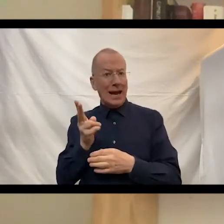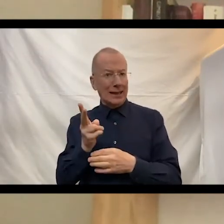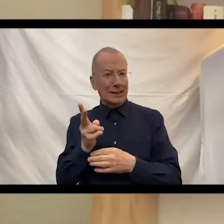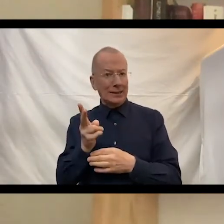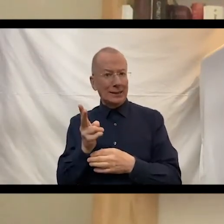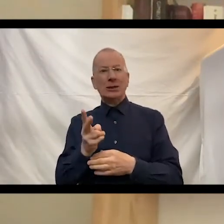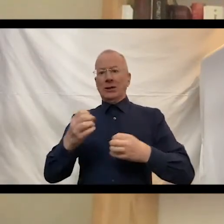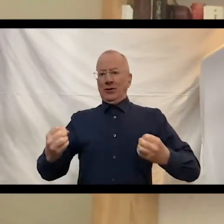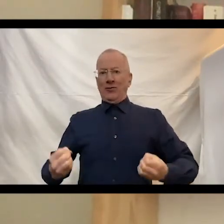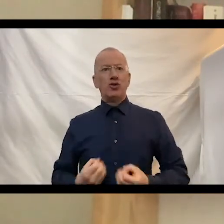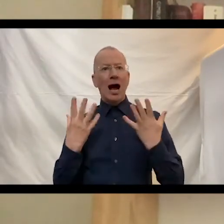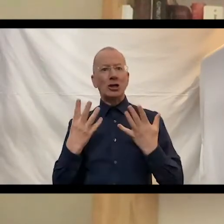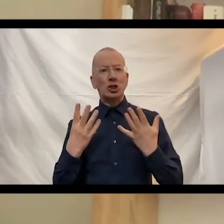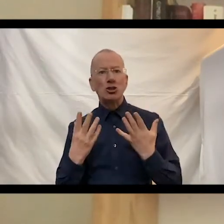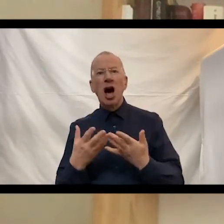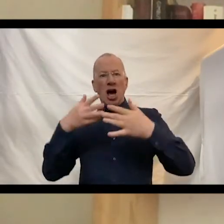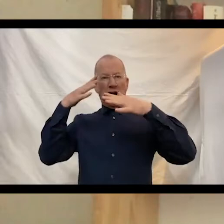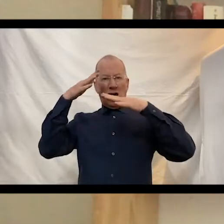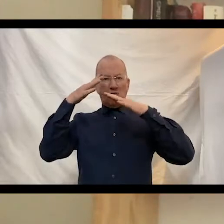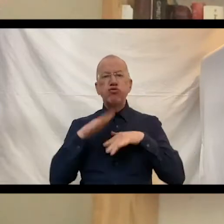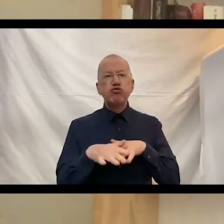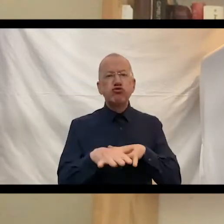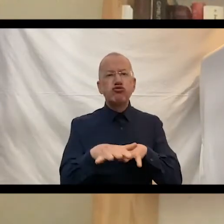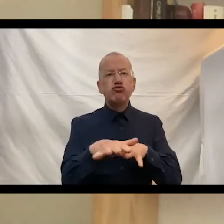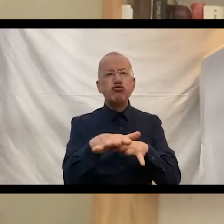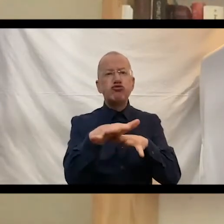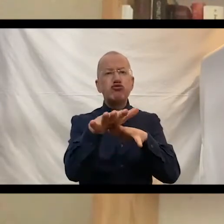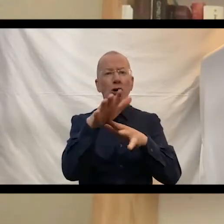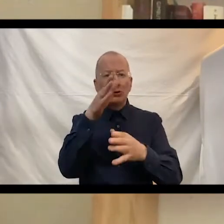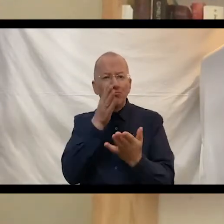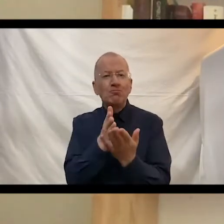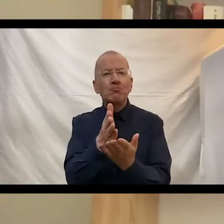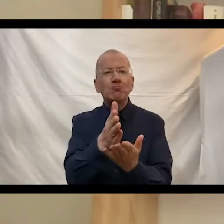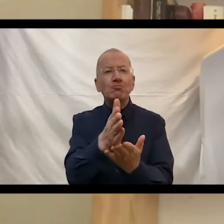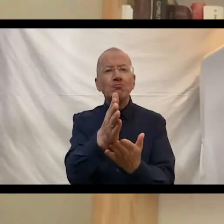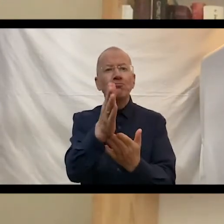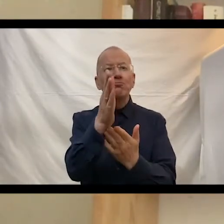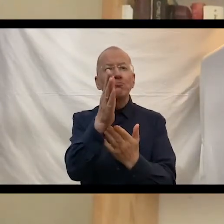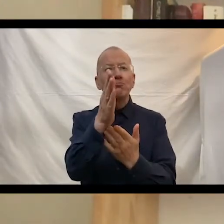renewed, yeah just renewed and on we go.